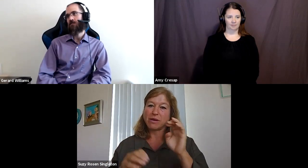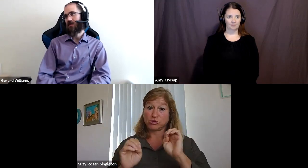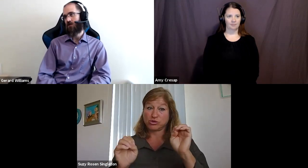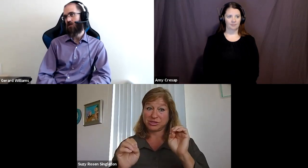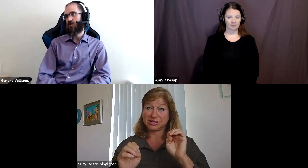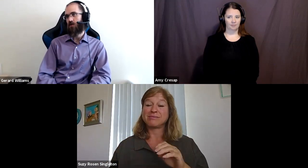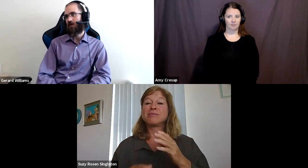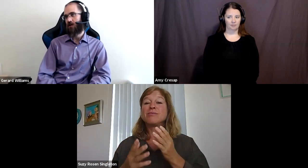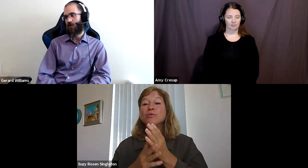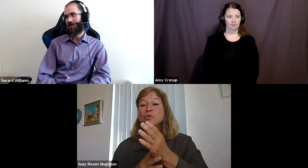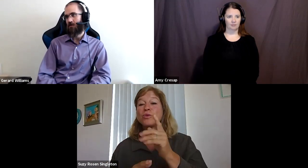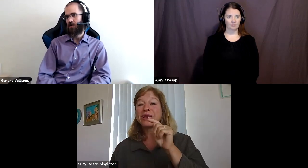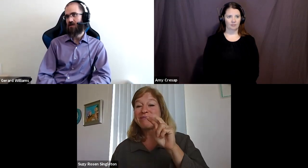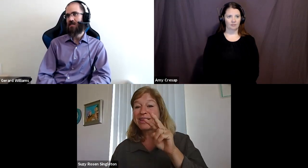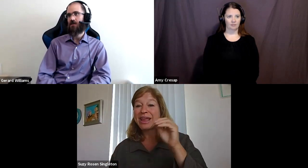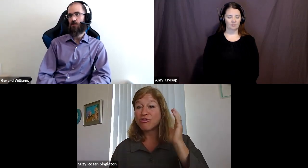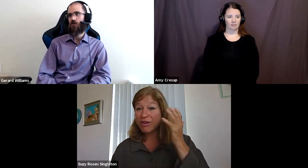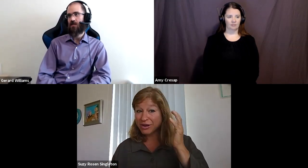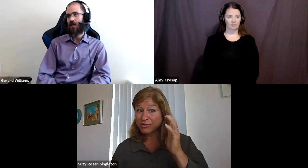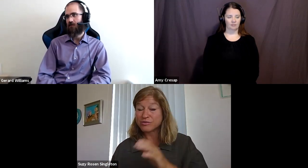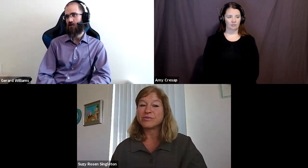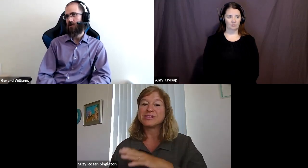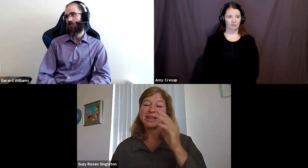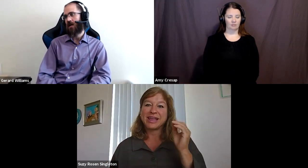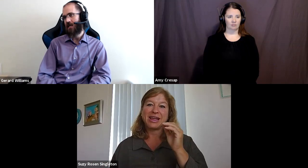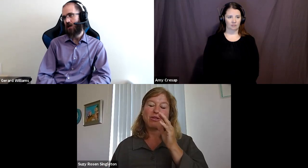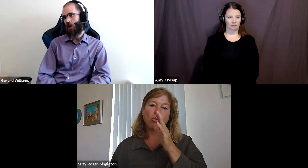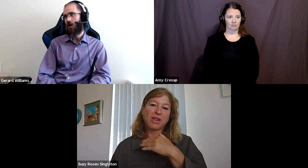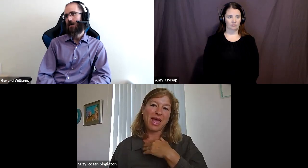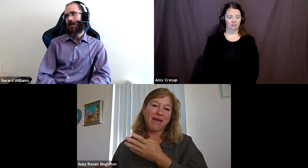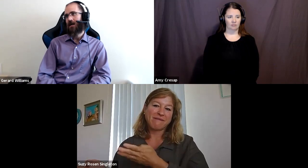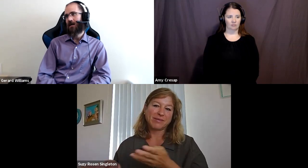that will notify you of an emergency through television and radio.